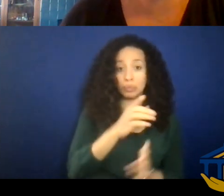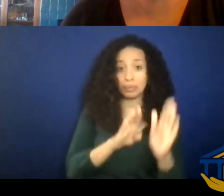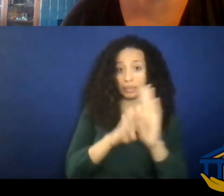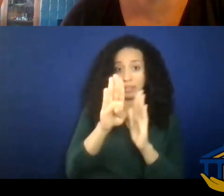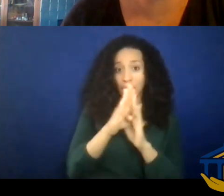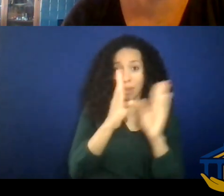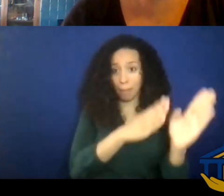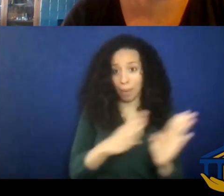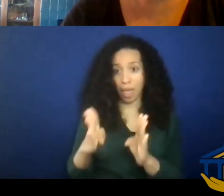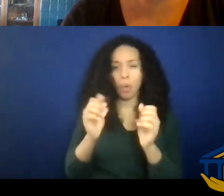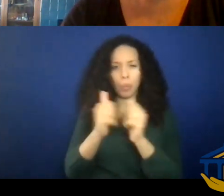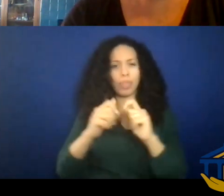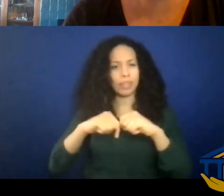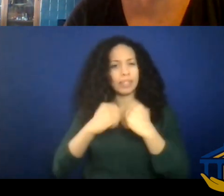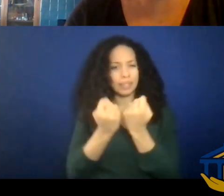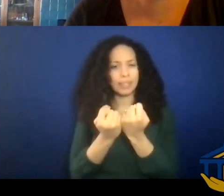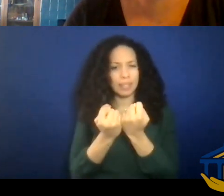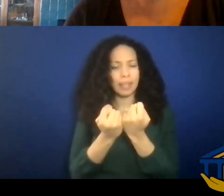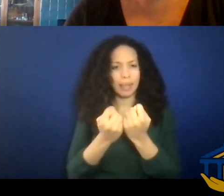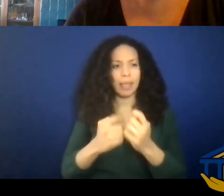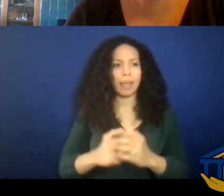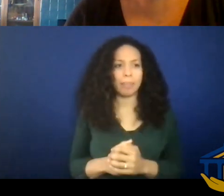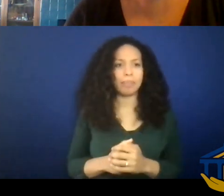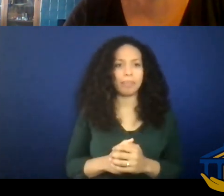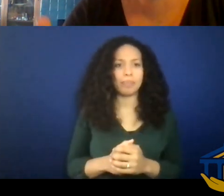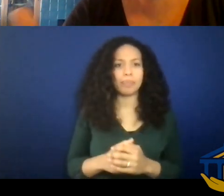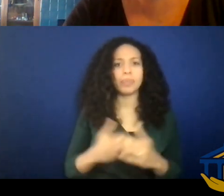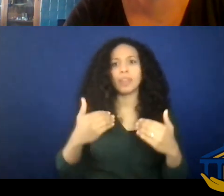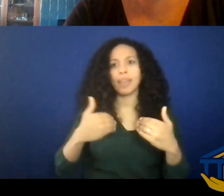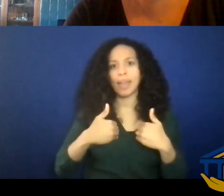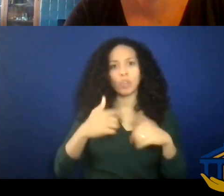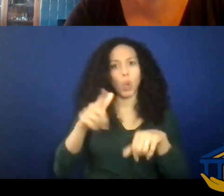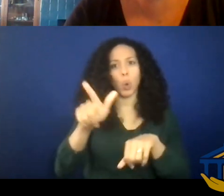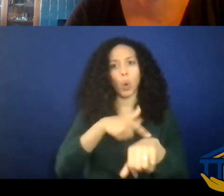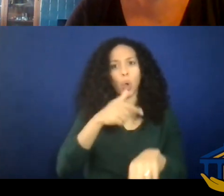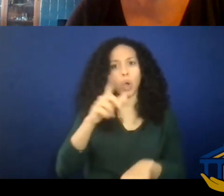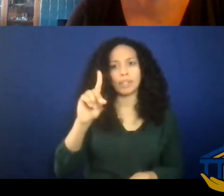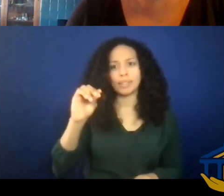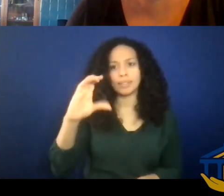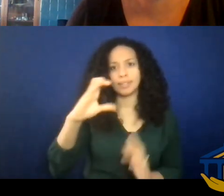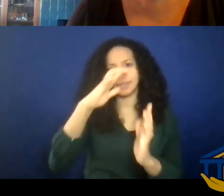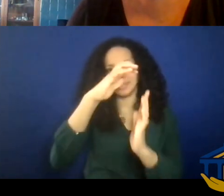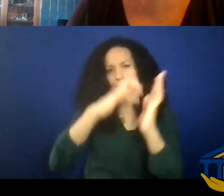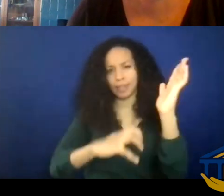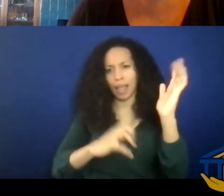has... it's a long document with many sections. I've referenced some of them here on this slide